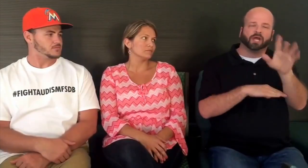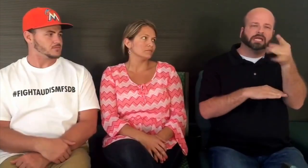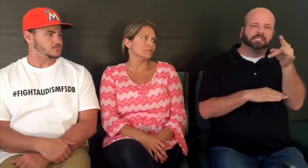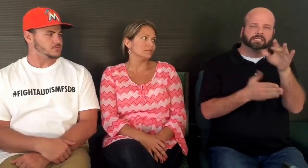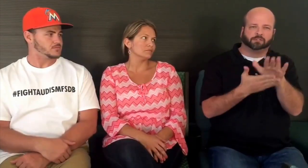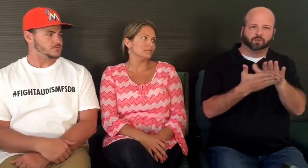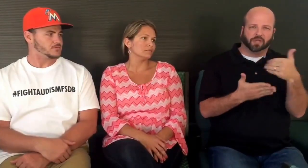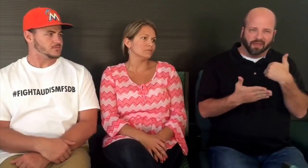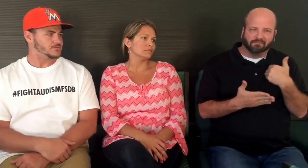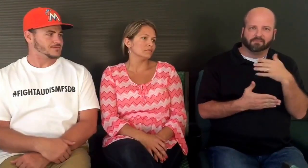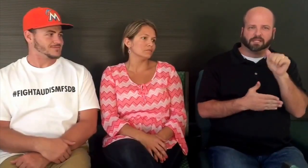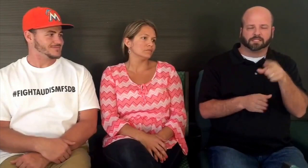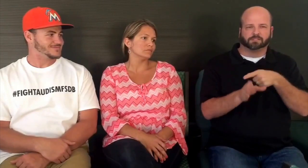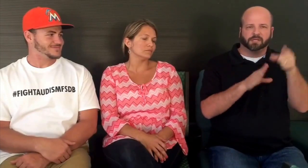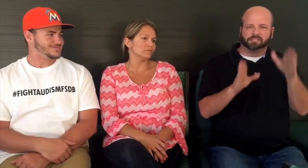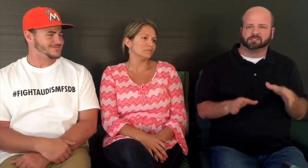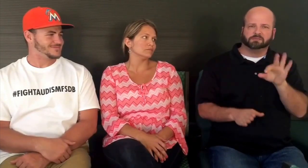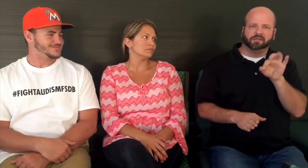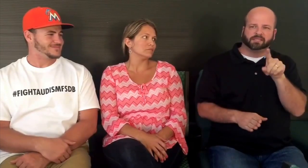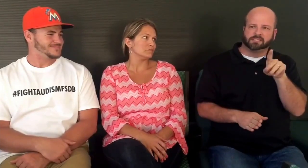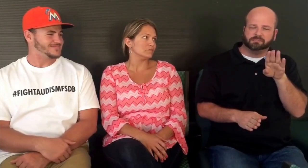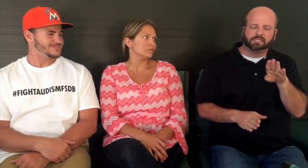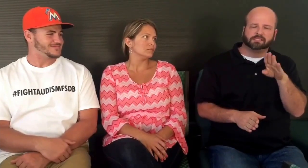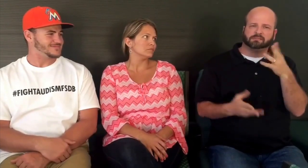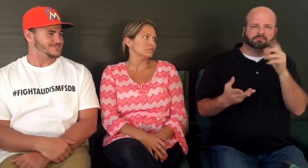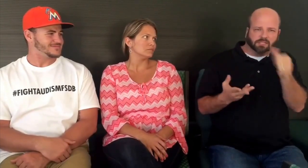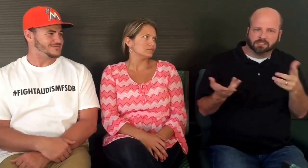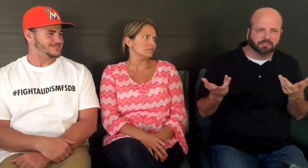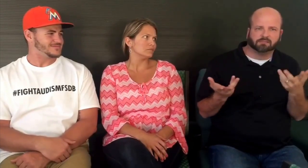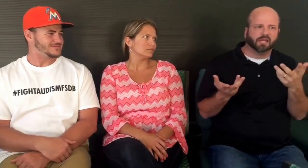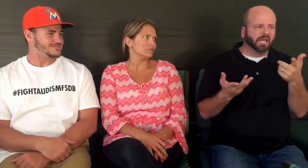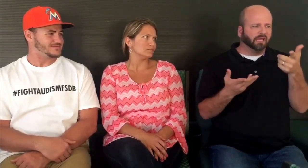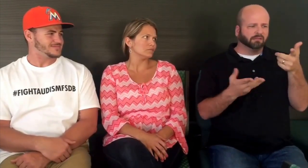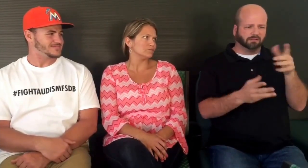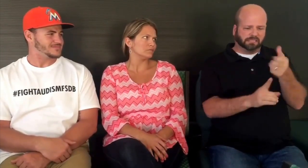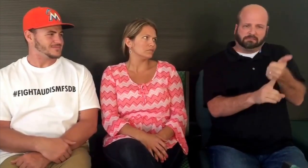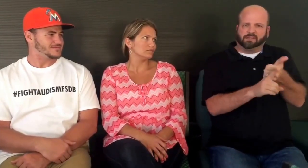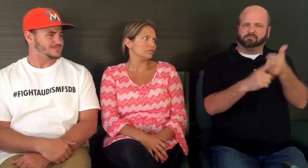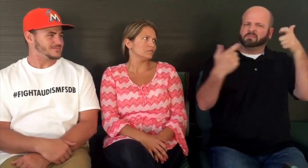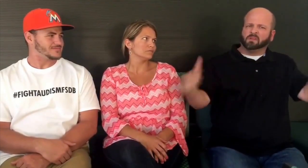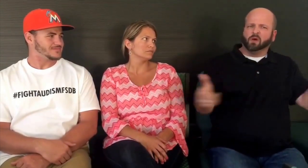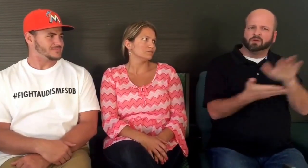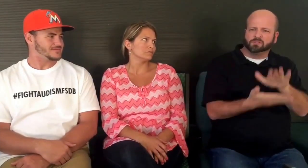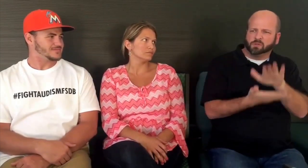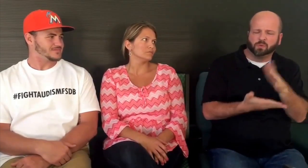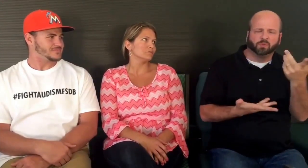Over 18 schools have ASL specialists. FSDB doesn’t. It’s a large school.